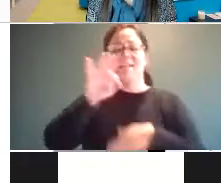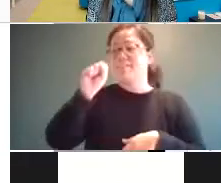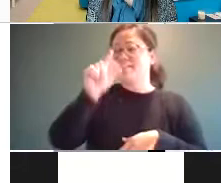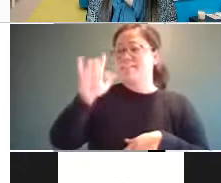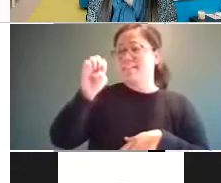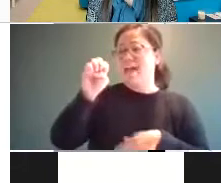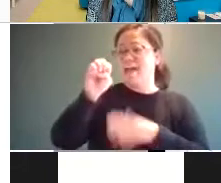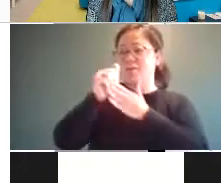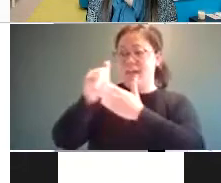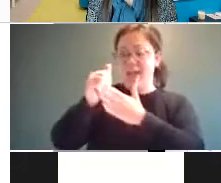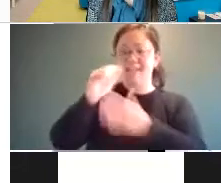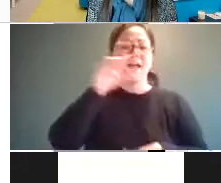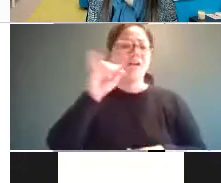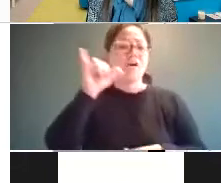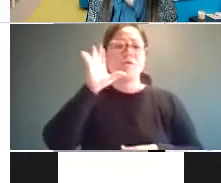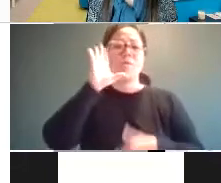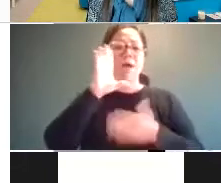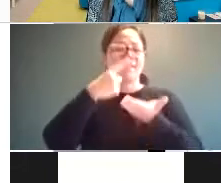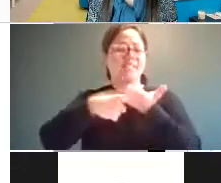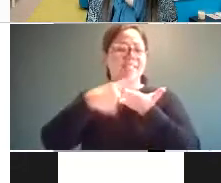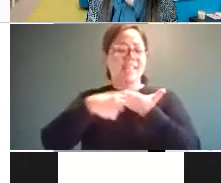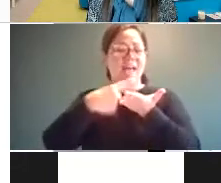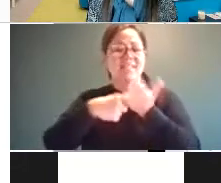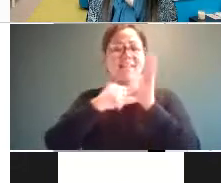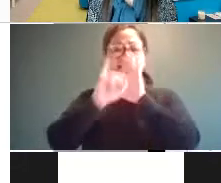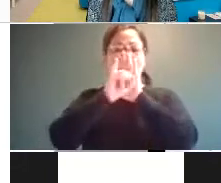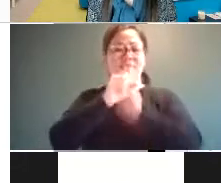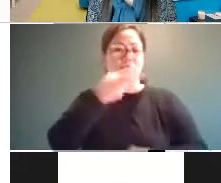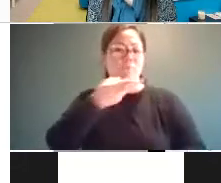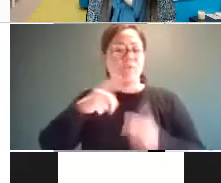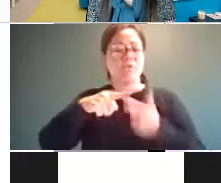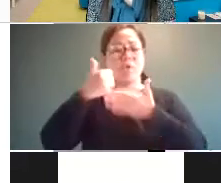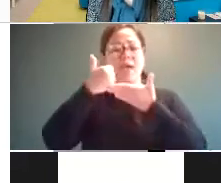We'll also discuss identifying resources to help your translation partner